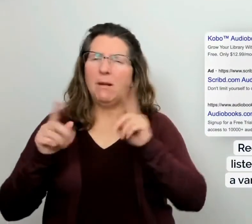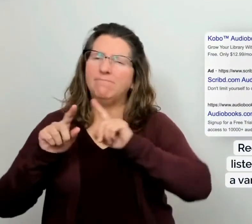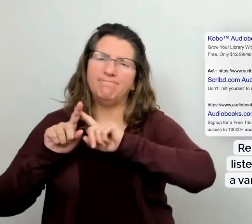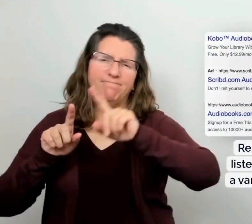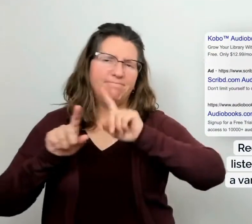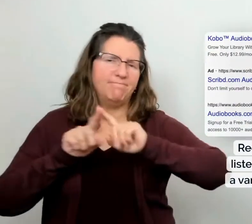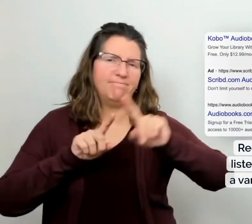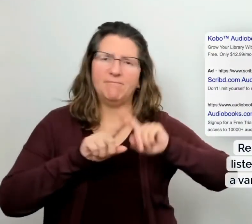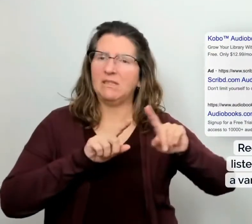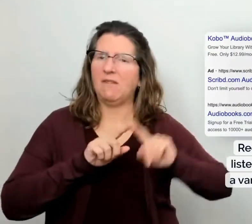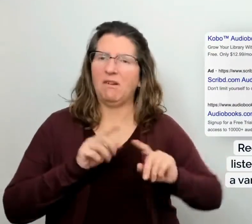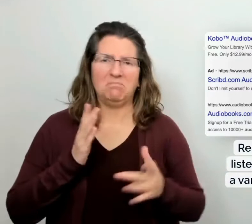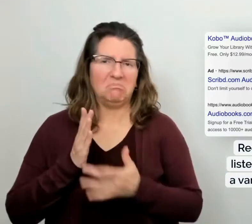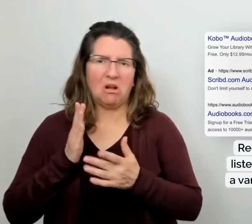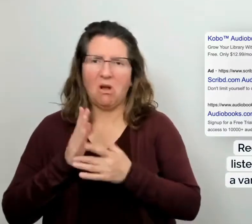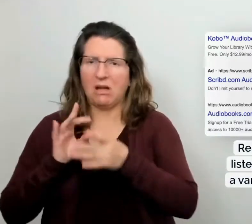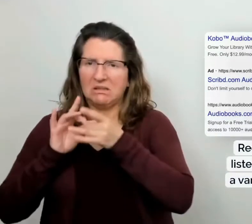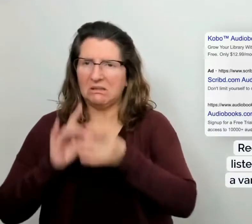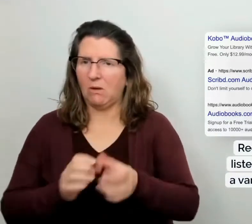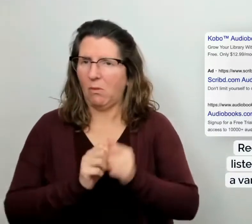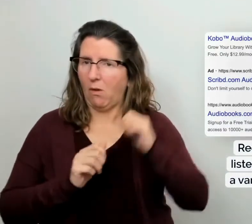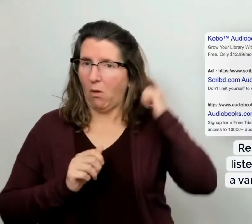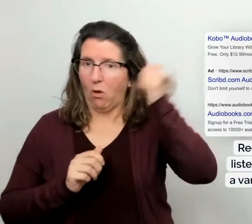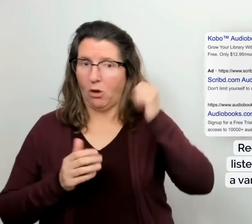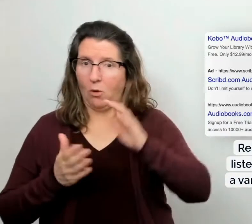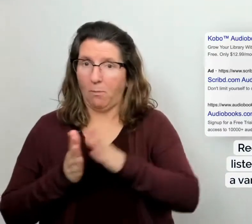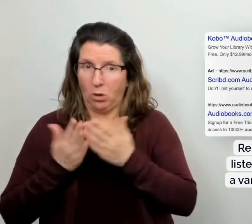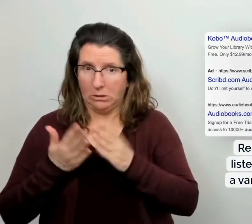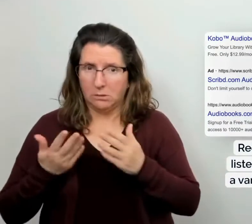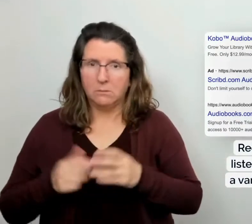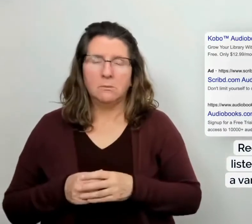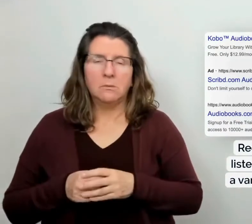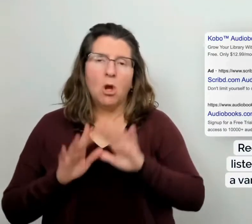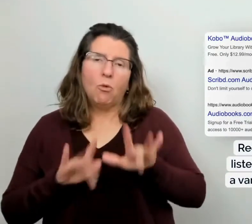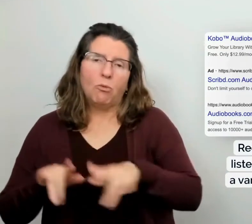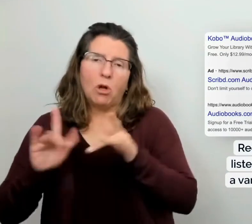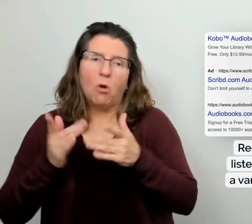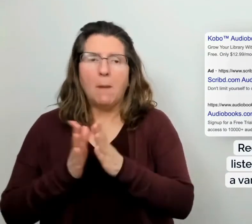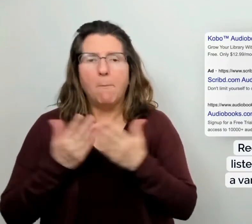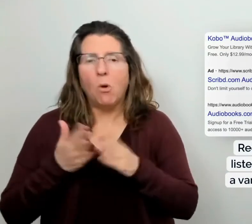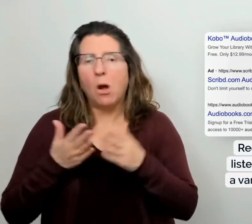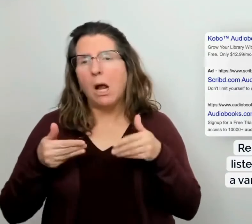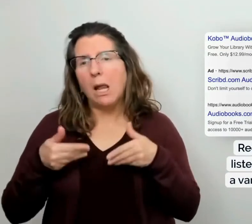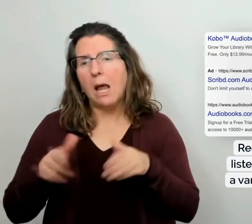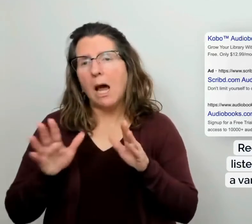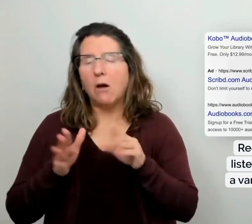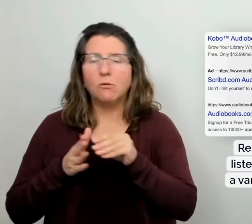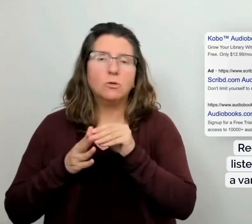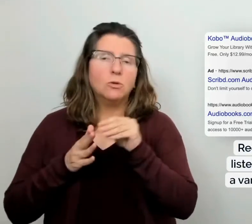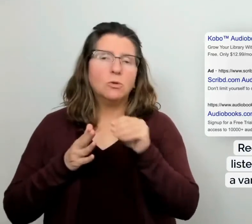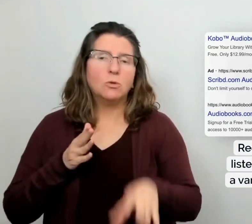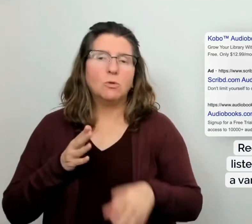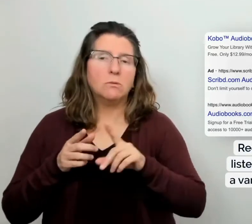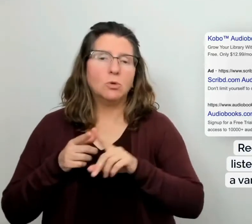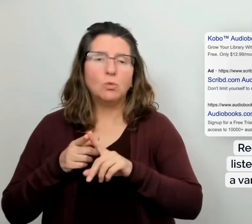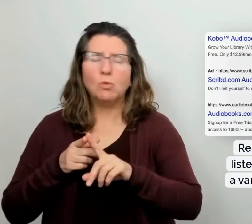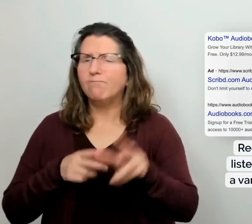I'm sure you are aware of the options available to access audiobooks.